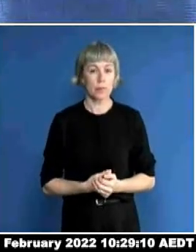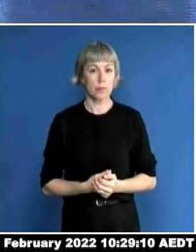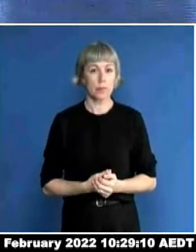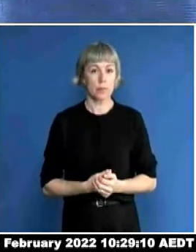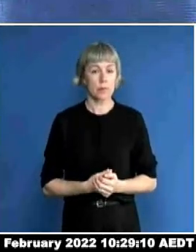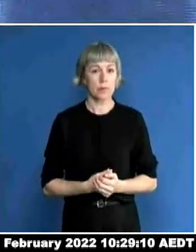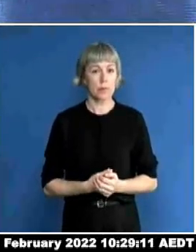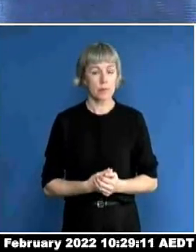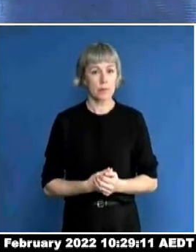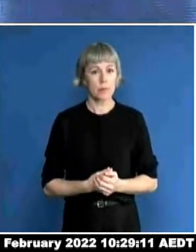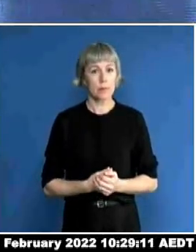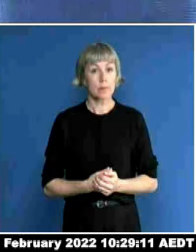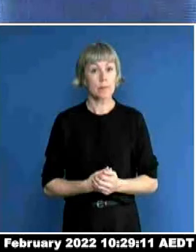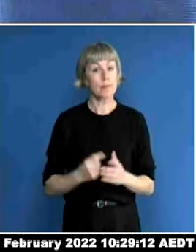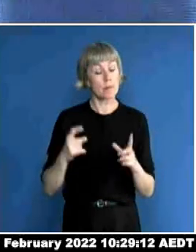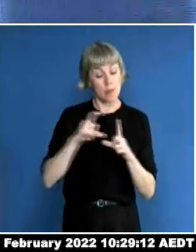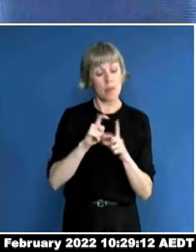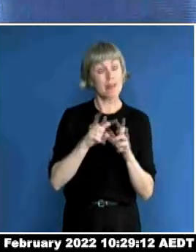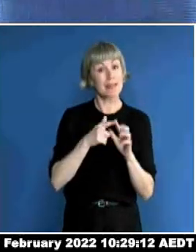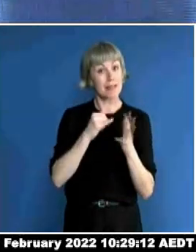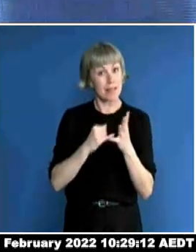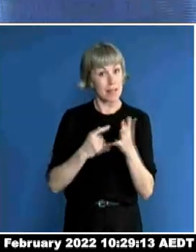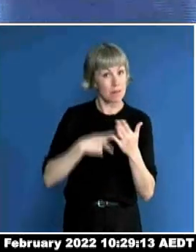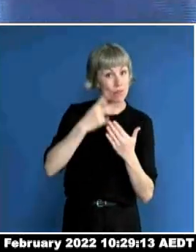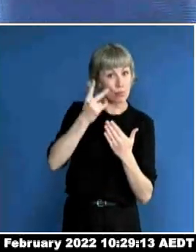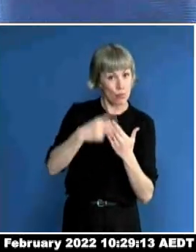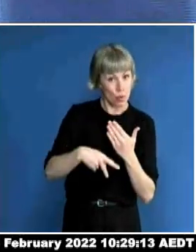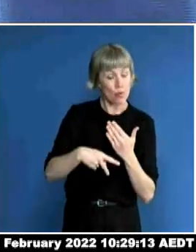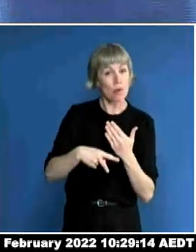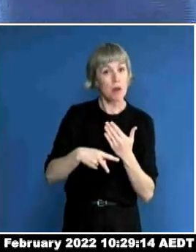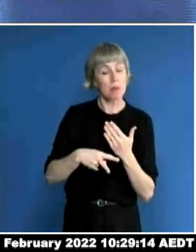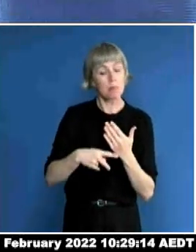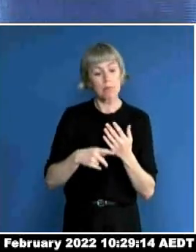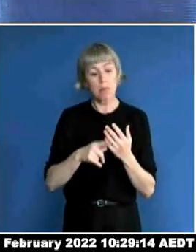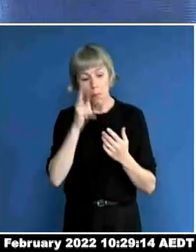assistance to the Commissioners to provide a brief overview of the DES program.